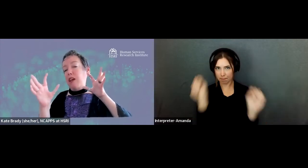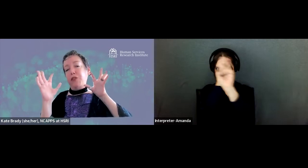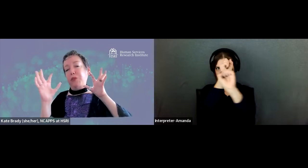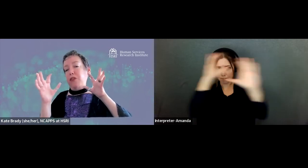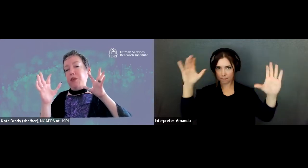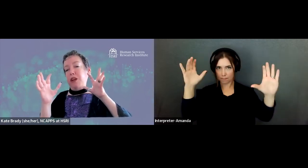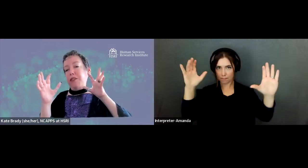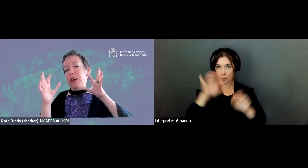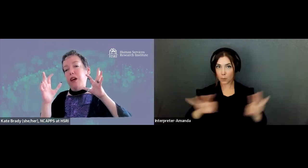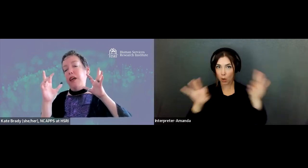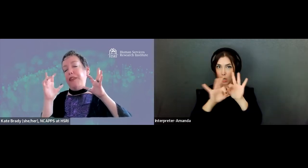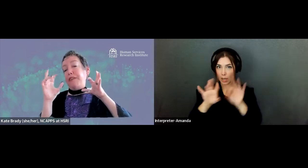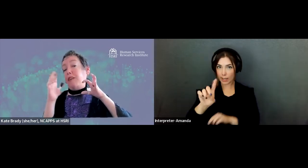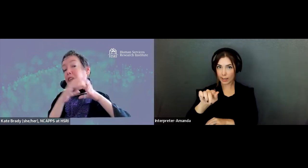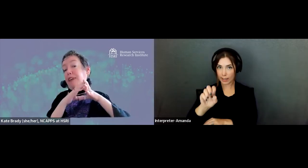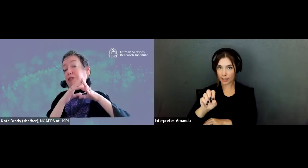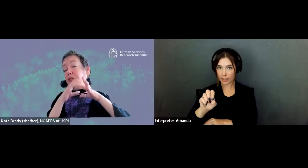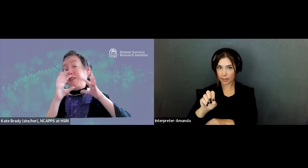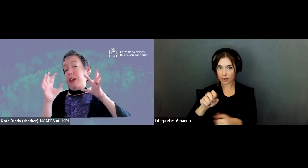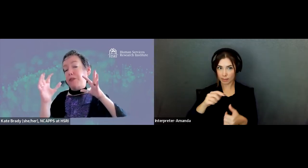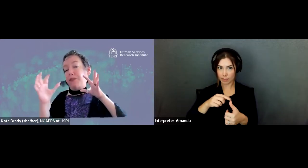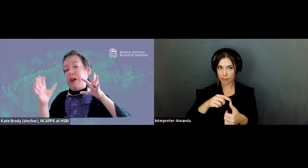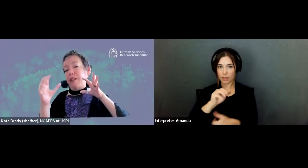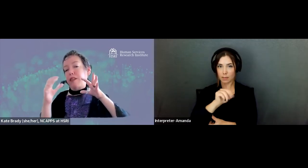March 17th, 2023, that's the deadline for state compliance.